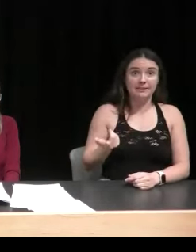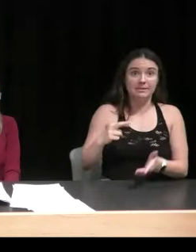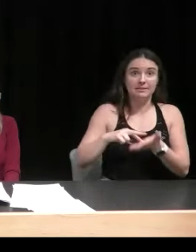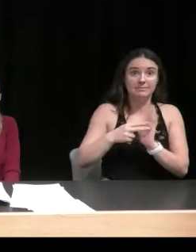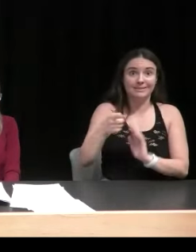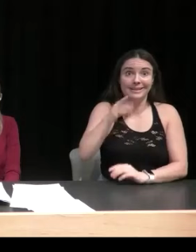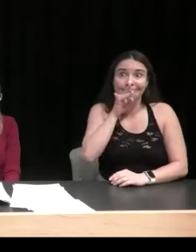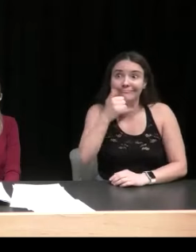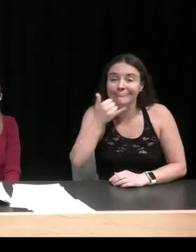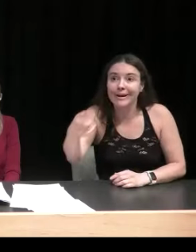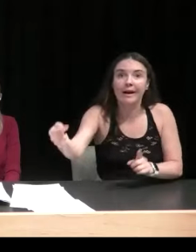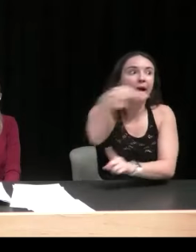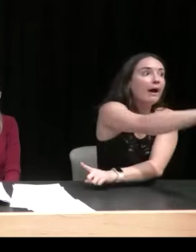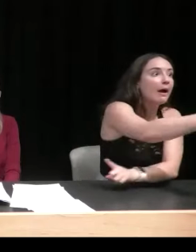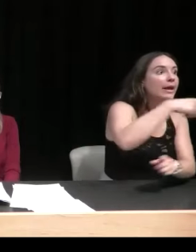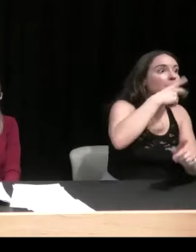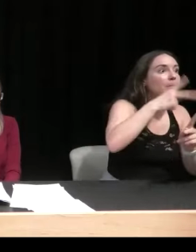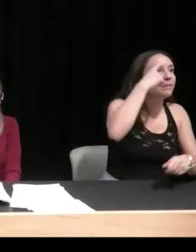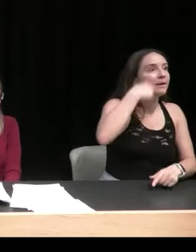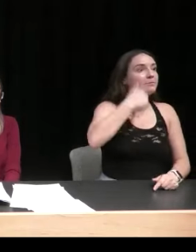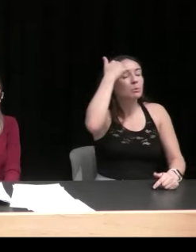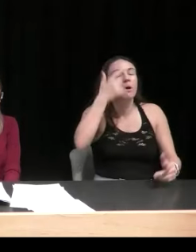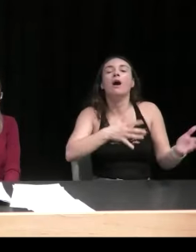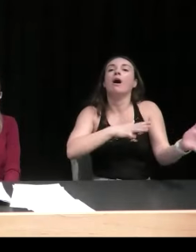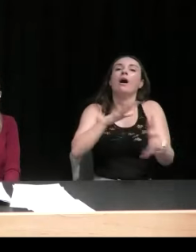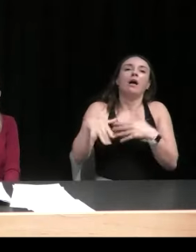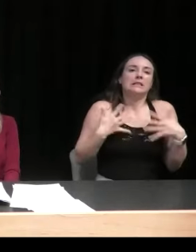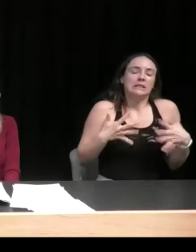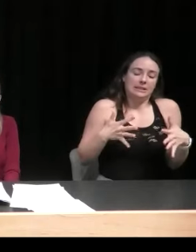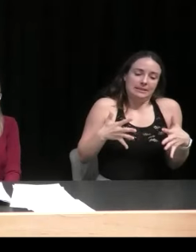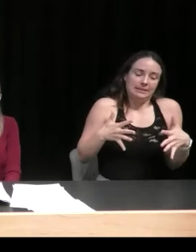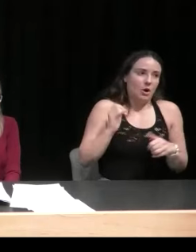and The Interpreter doesn't understand what I'm going on what I'm saying and what's going on that